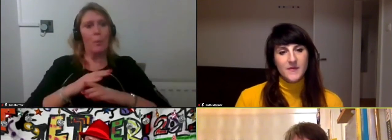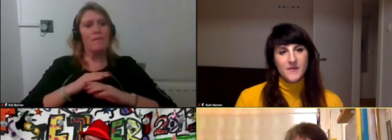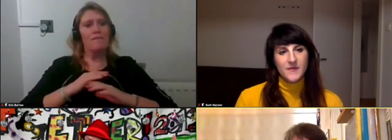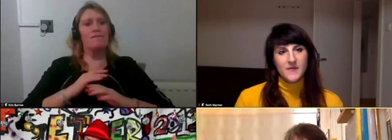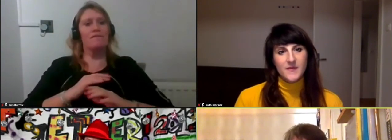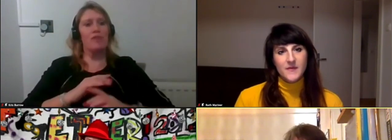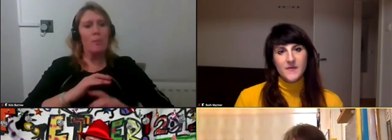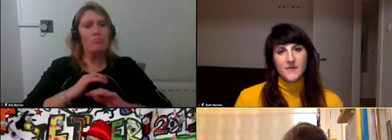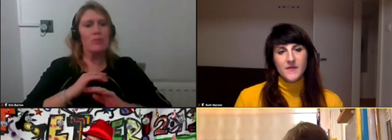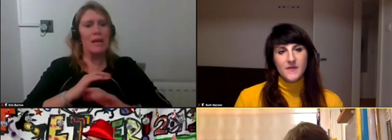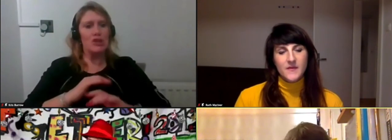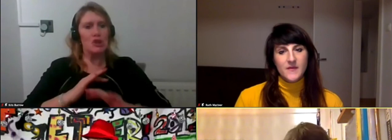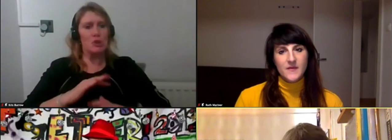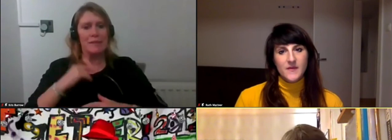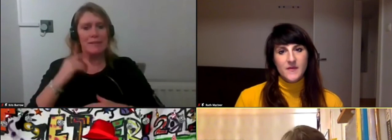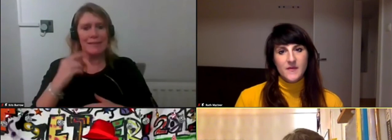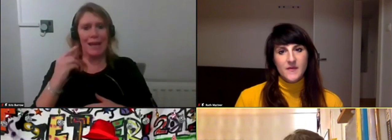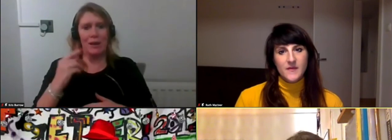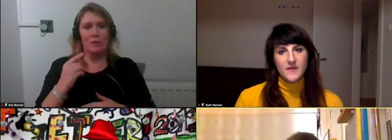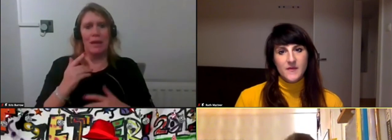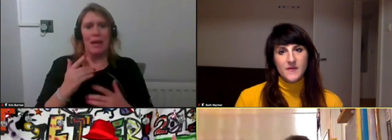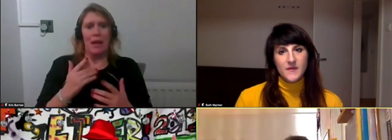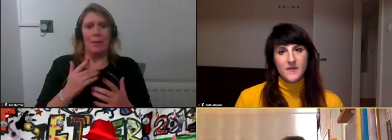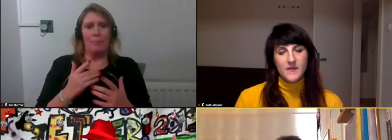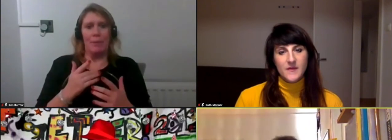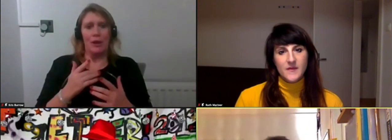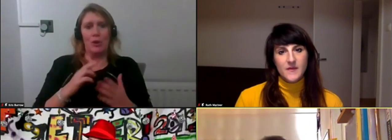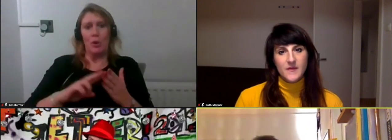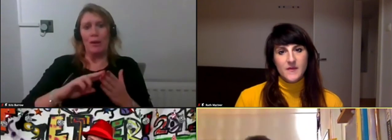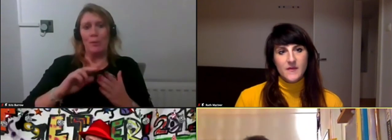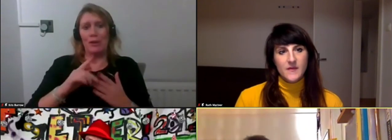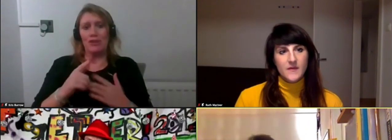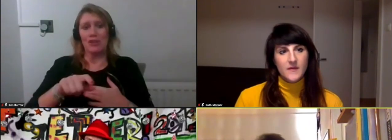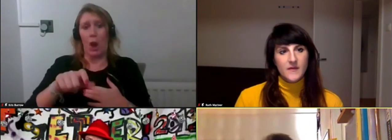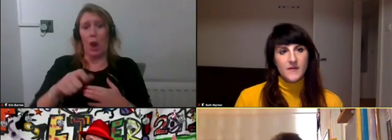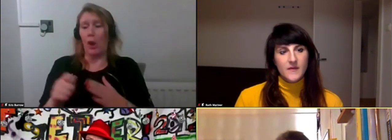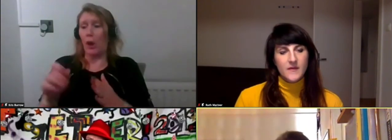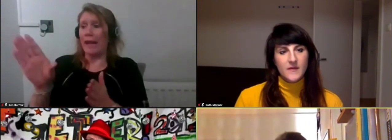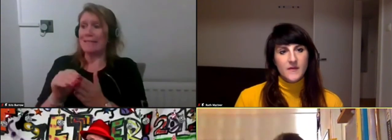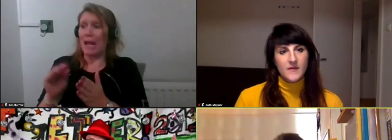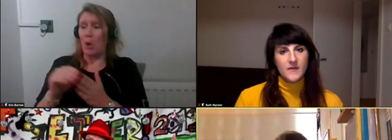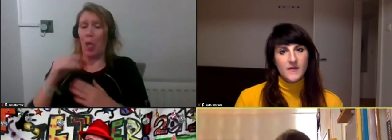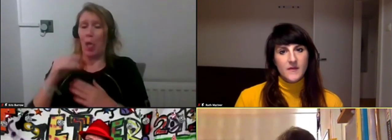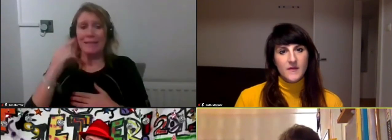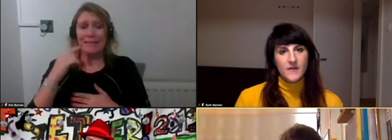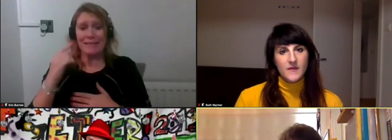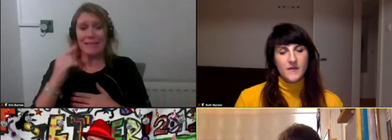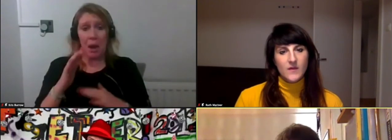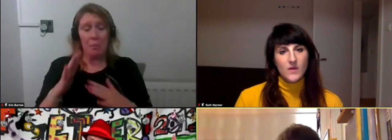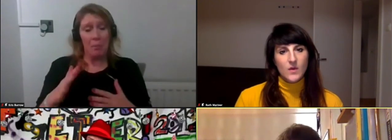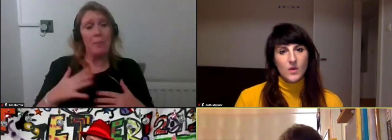clip, I know it's just shocking isn't it! I think I did the sound track for our